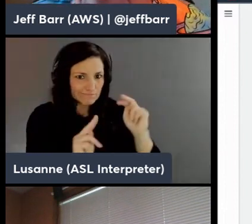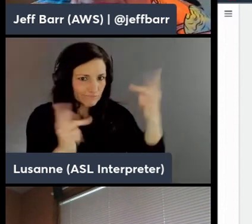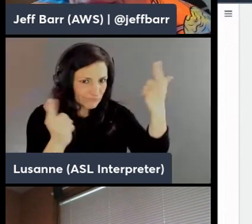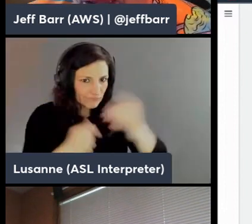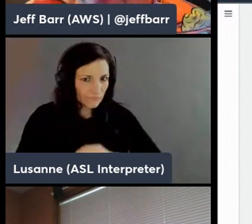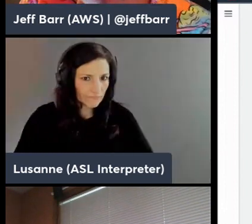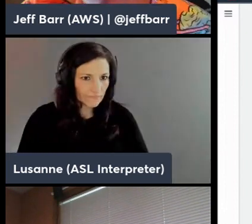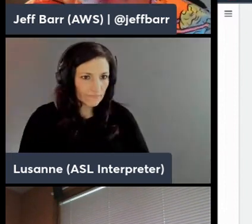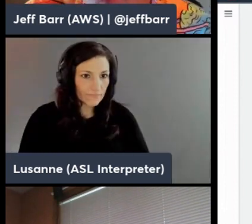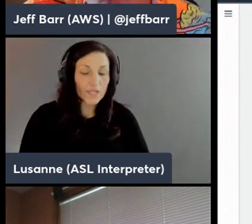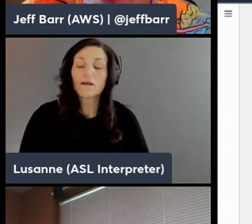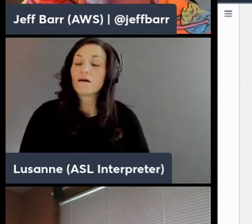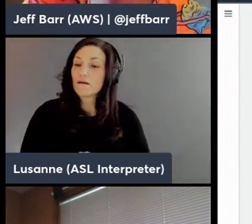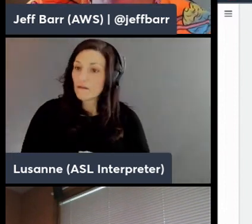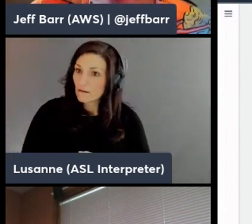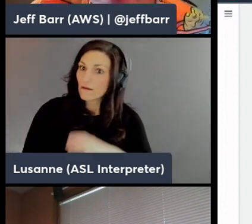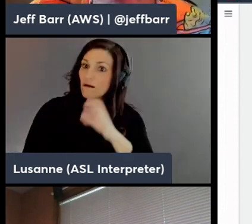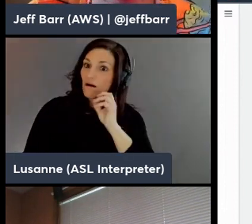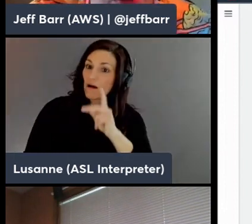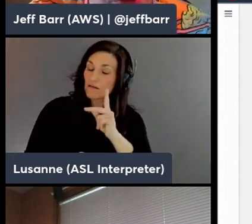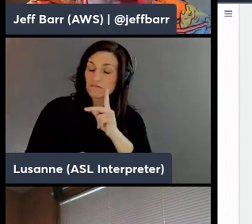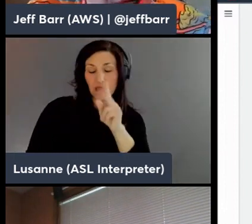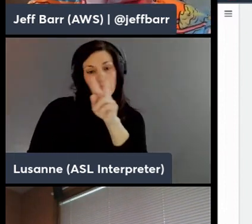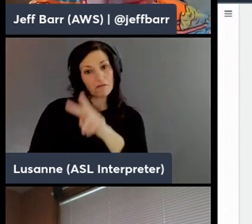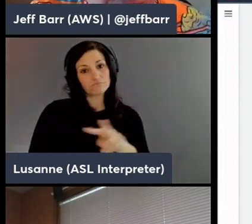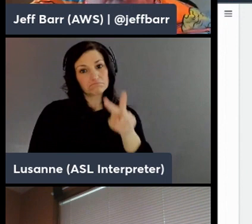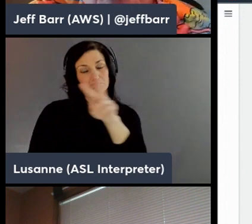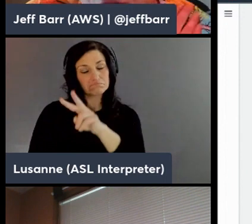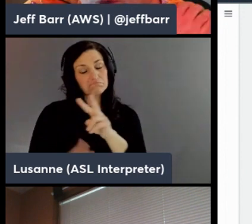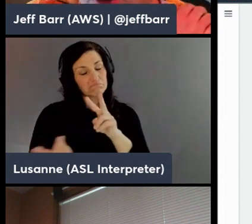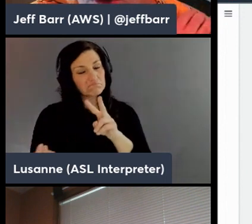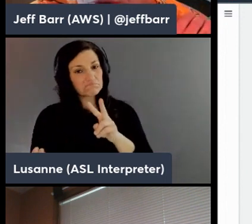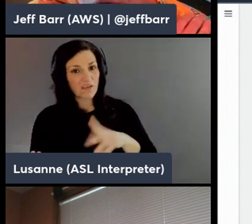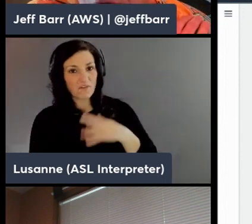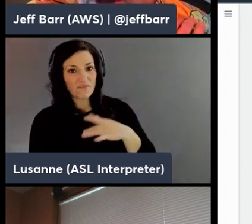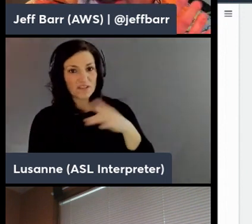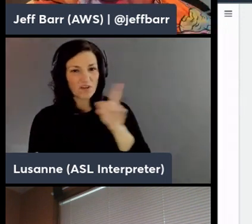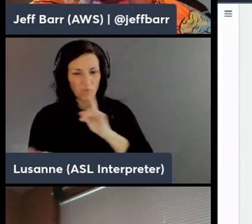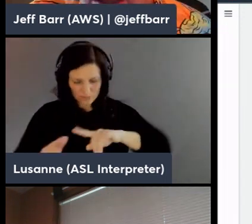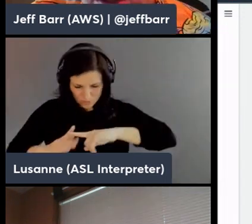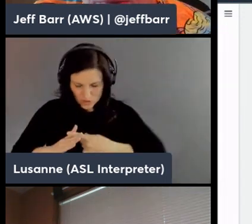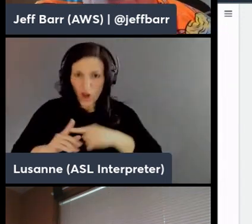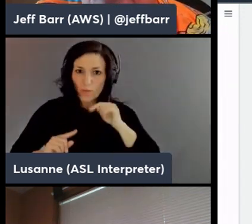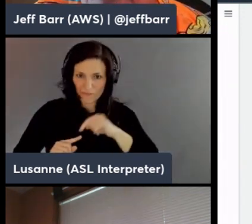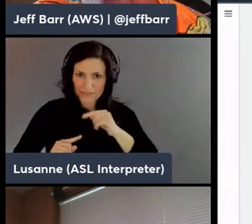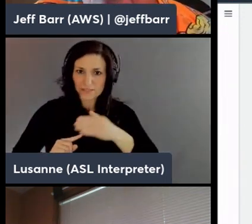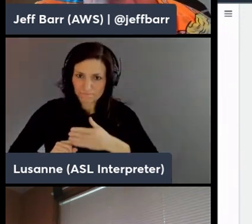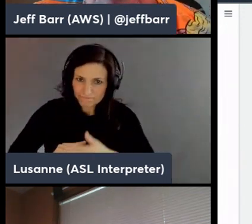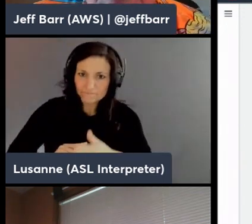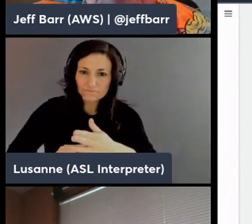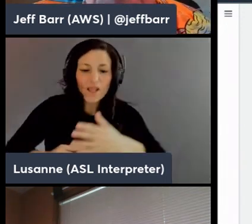I think I have a reasonable sense of where we're starting from, so you're currently in preview.